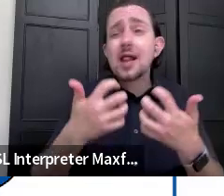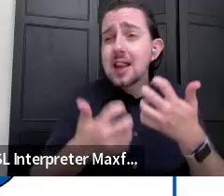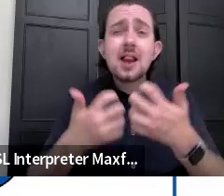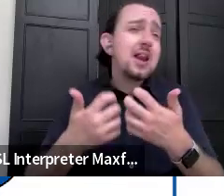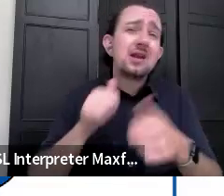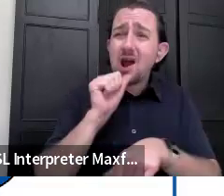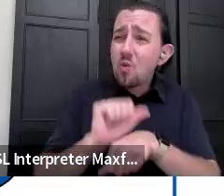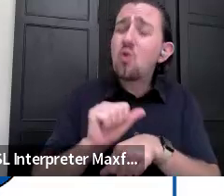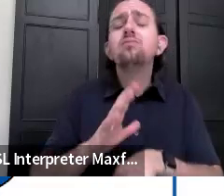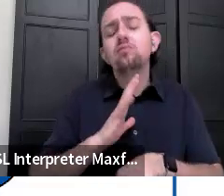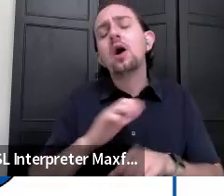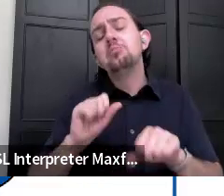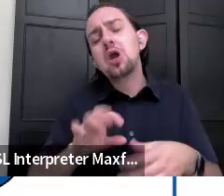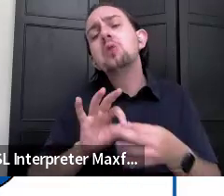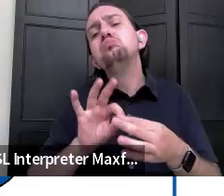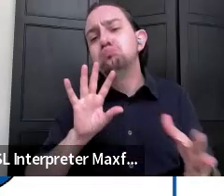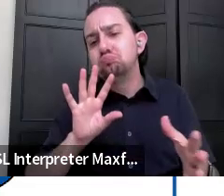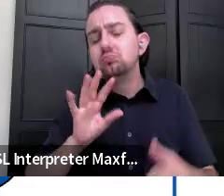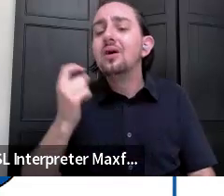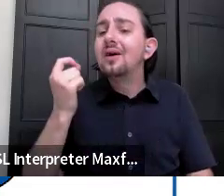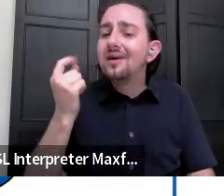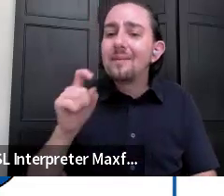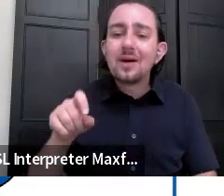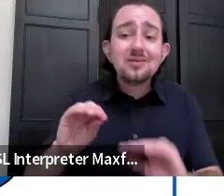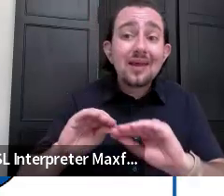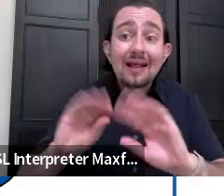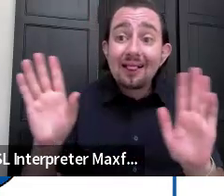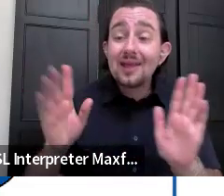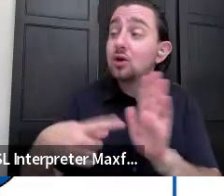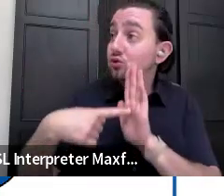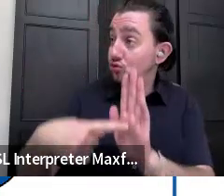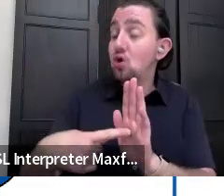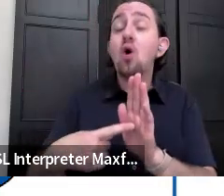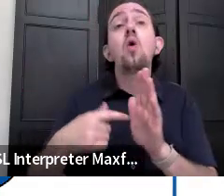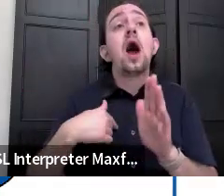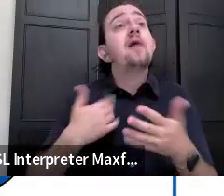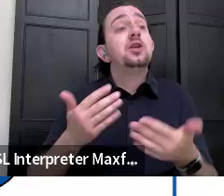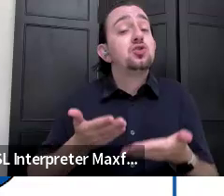about what accommodations you are giving. And what people need before that happens.